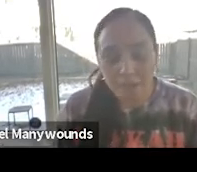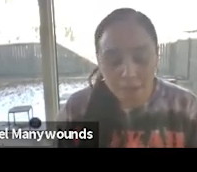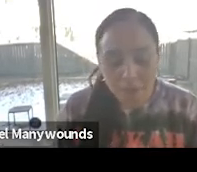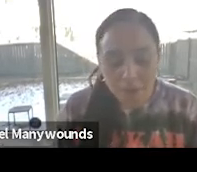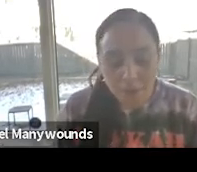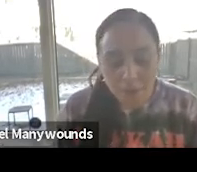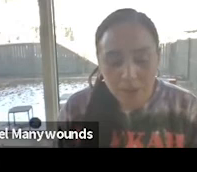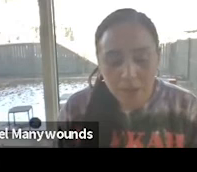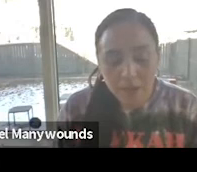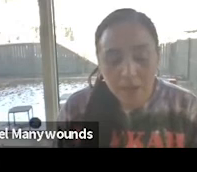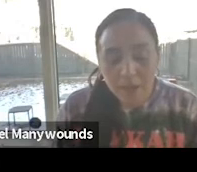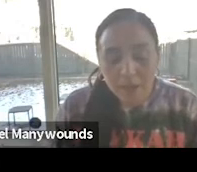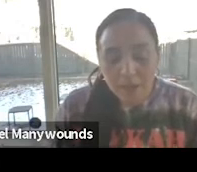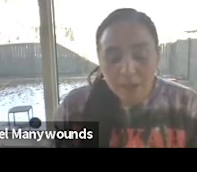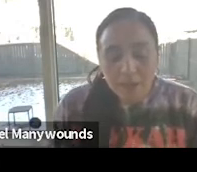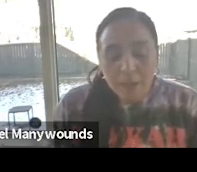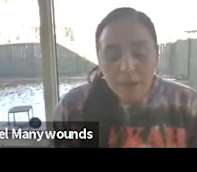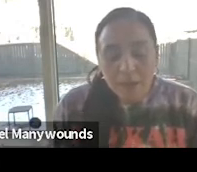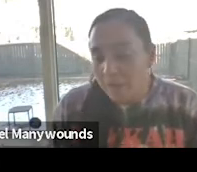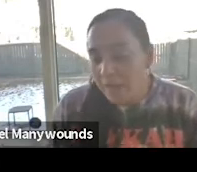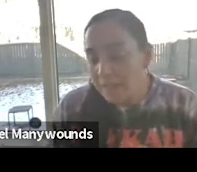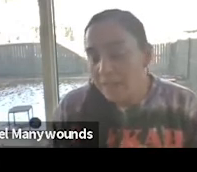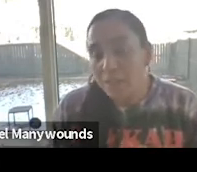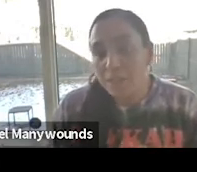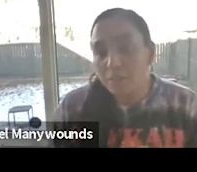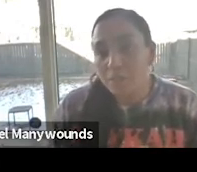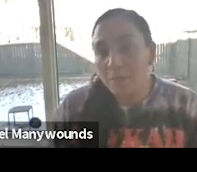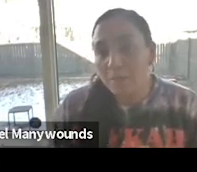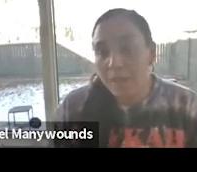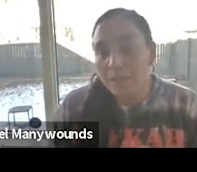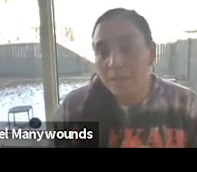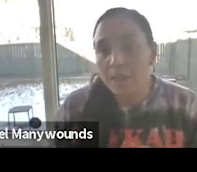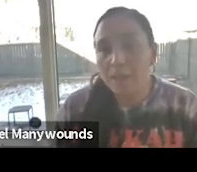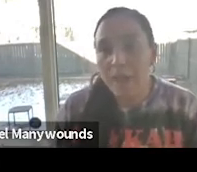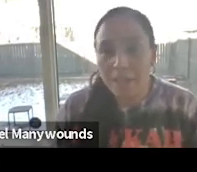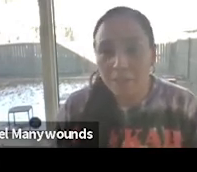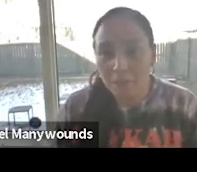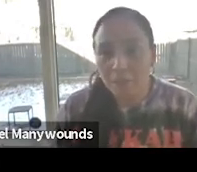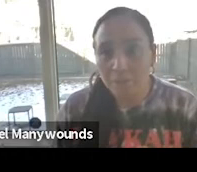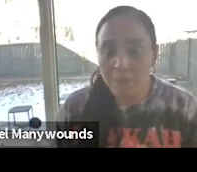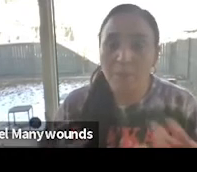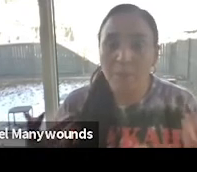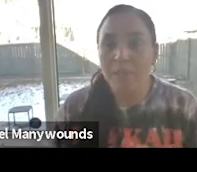And I just want to note that as an Indigenous woman, I've been asked, asked from people of